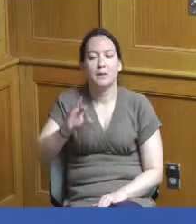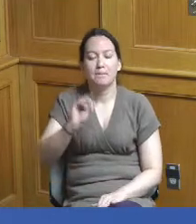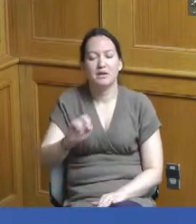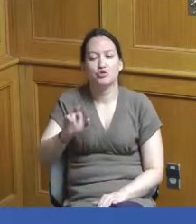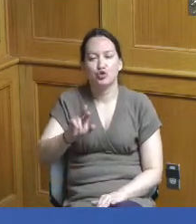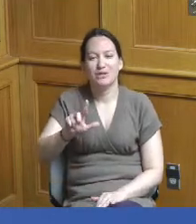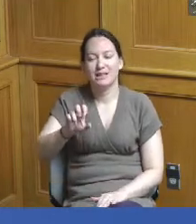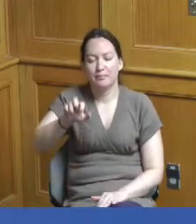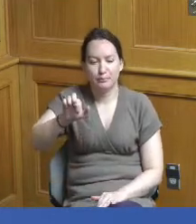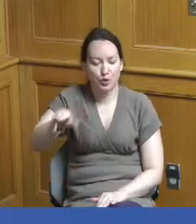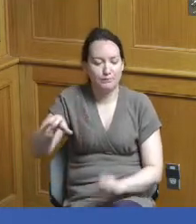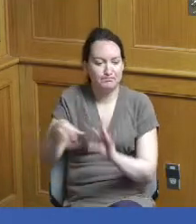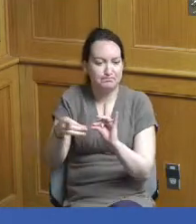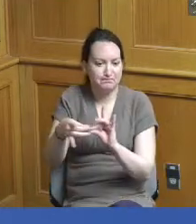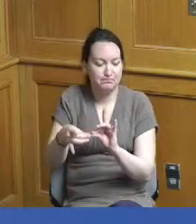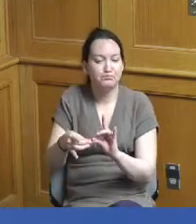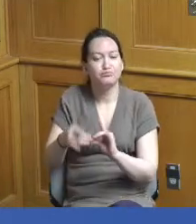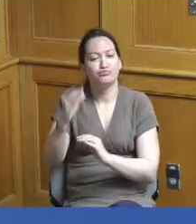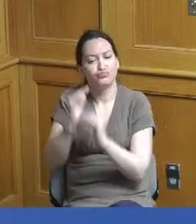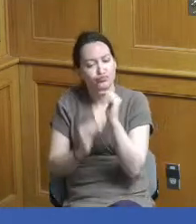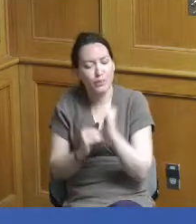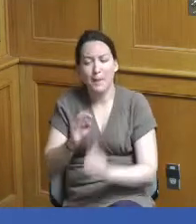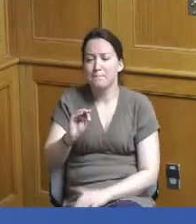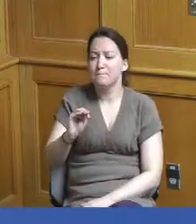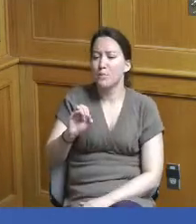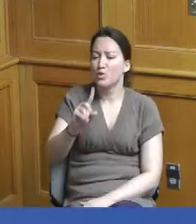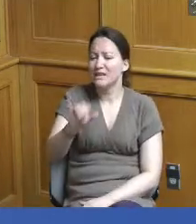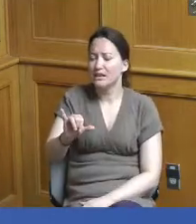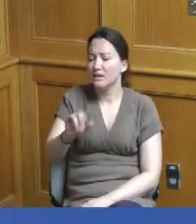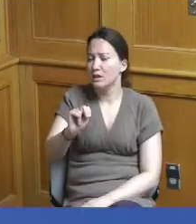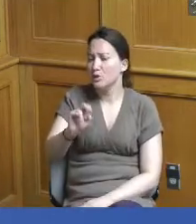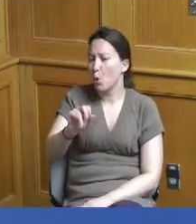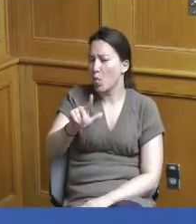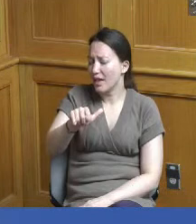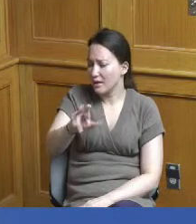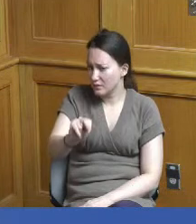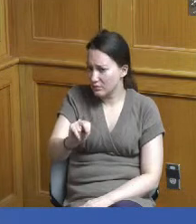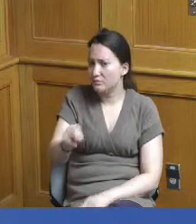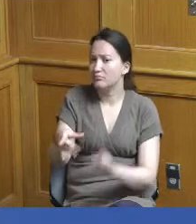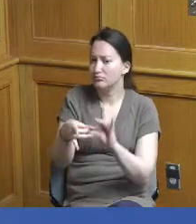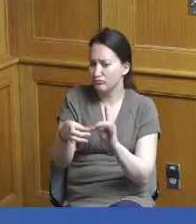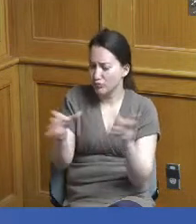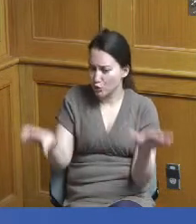walking through what they and their Architects Moody Nolan were doing at a at a high level